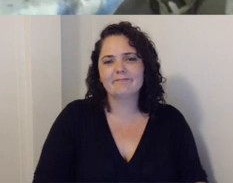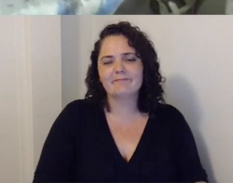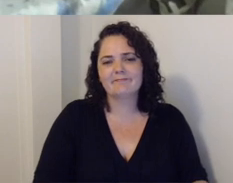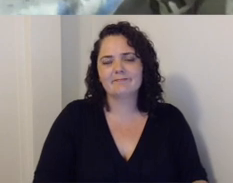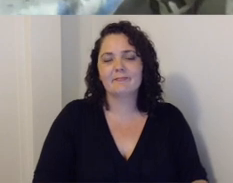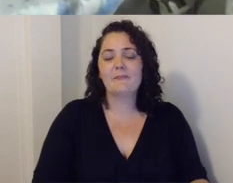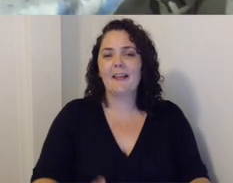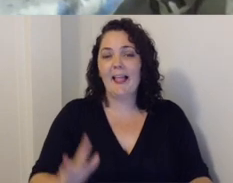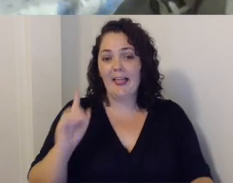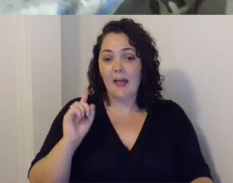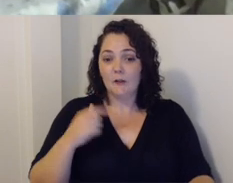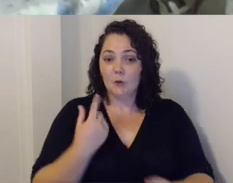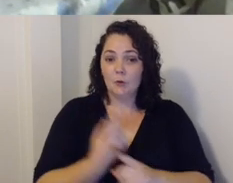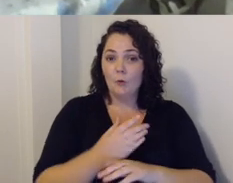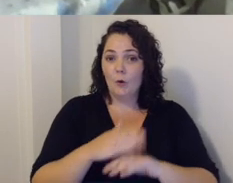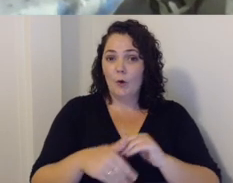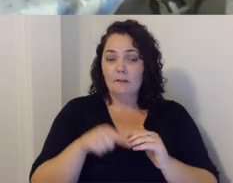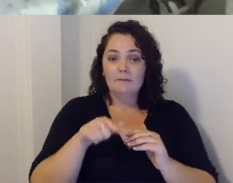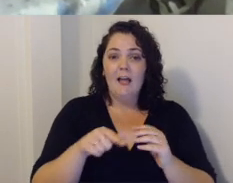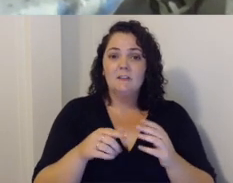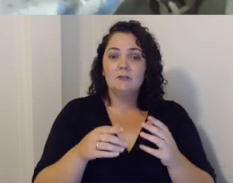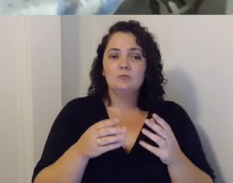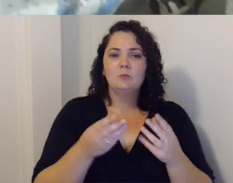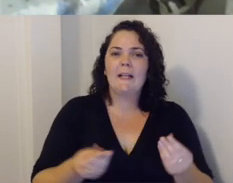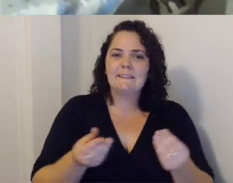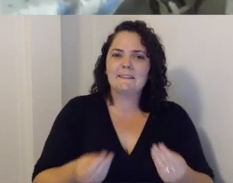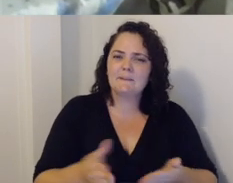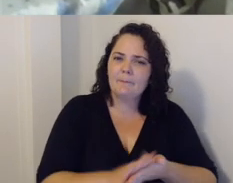talked about last week with the wet grounds, these are things that it's going to take experimentation